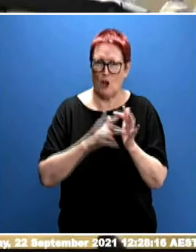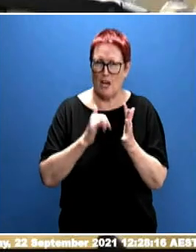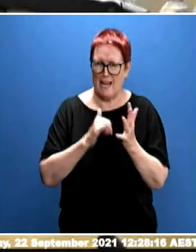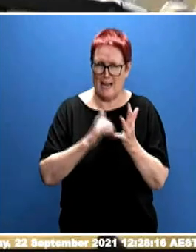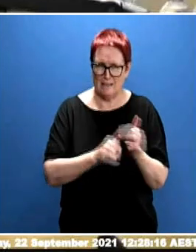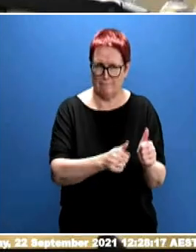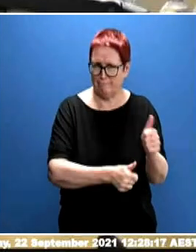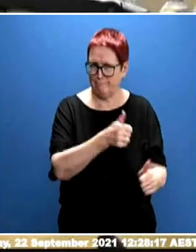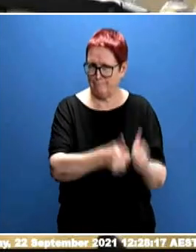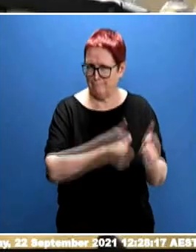Thank you, Chair.